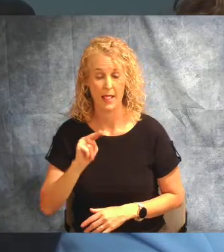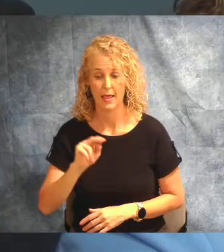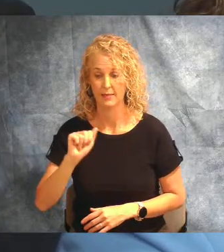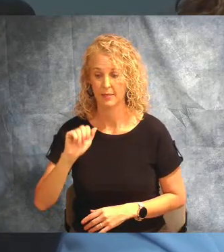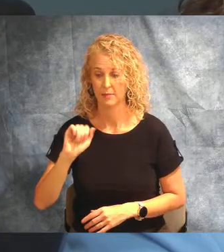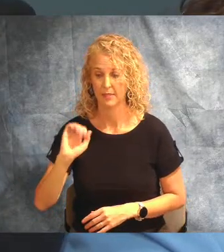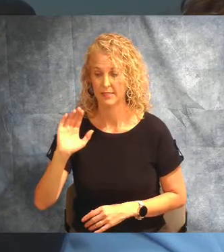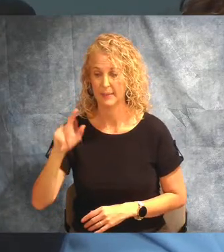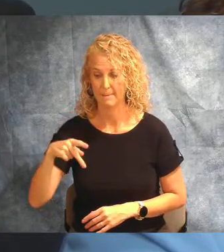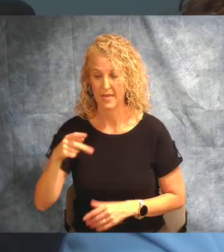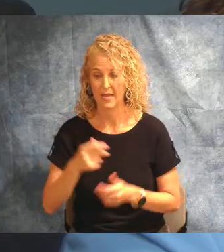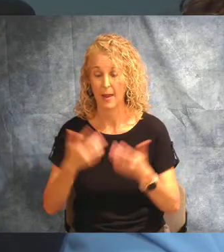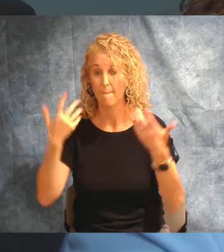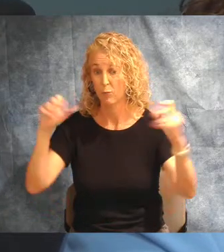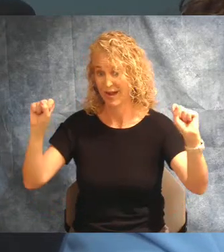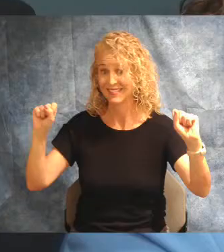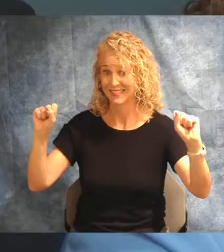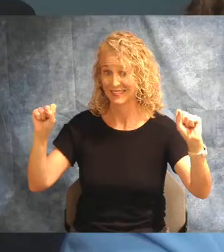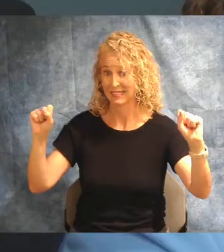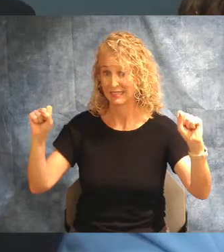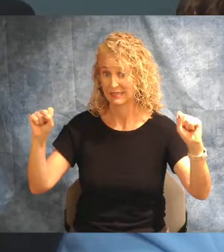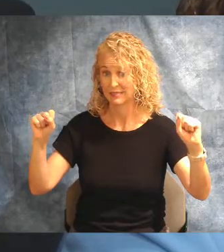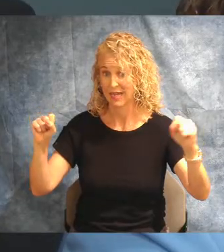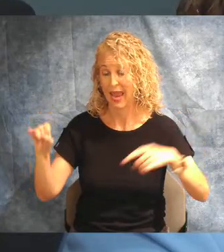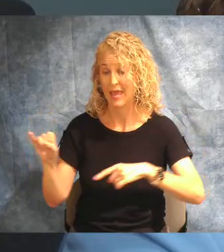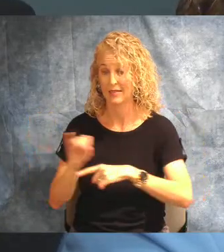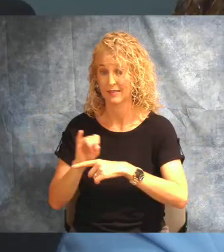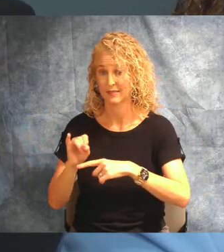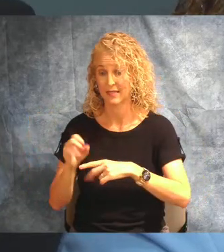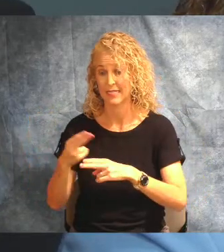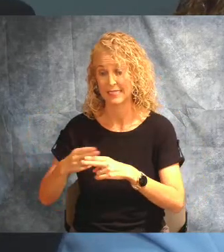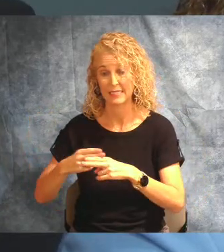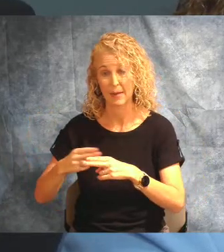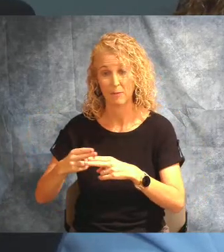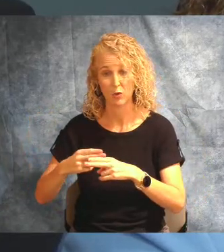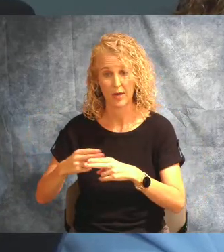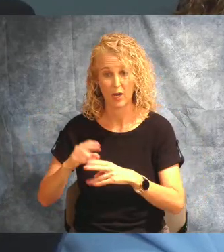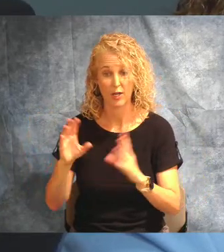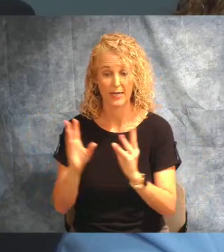conference speaking. Julie Kilpatrick, interim President and CEO convention and visitors bureau